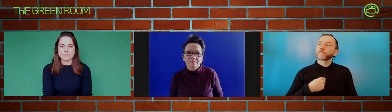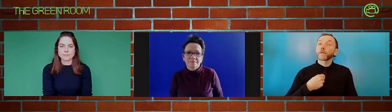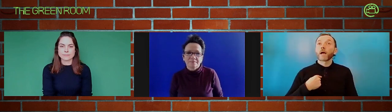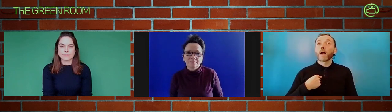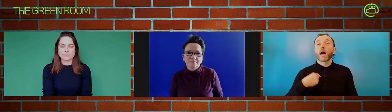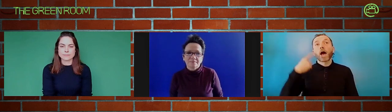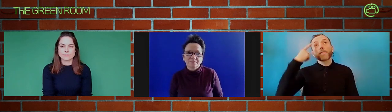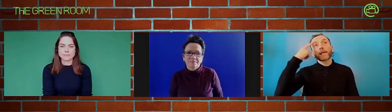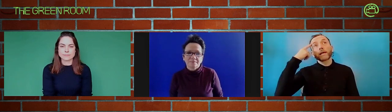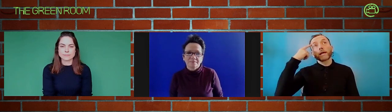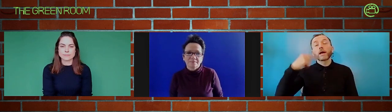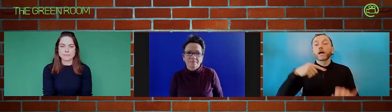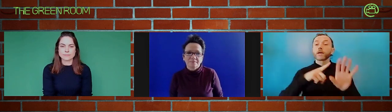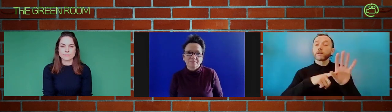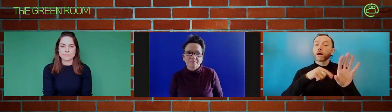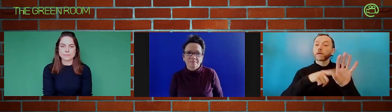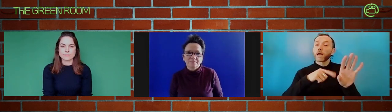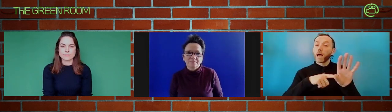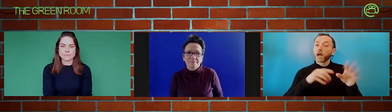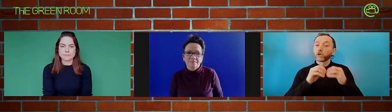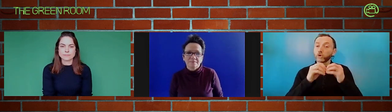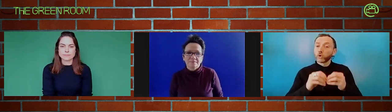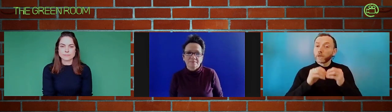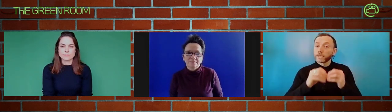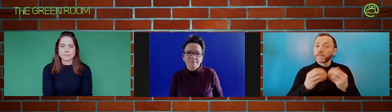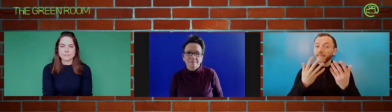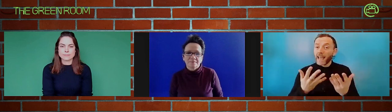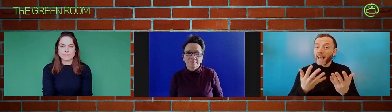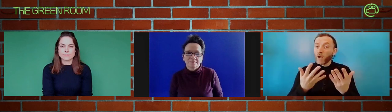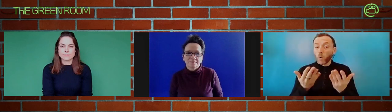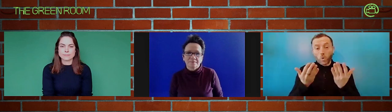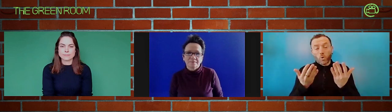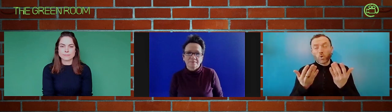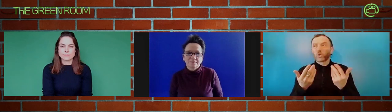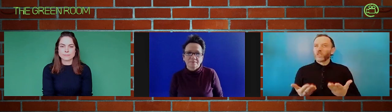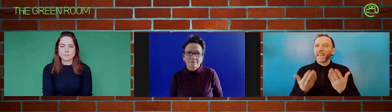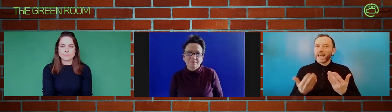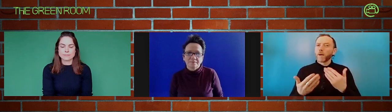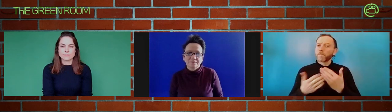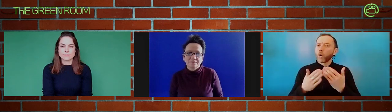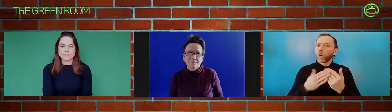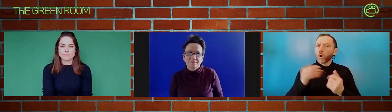students now or students today, are much more aware of those things. They're much better at